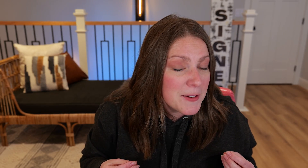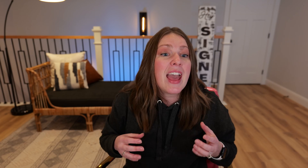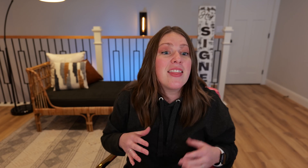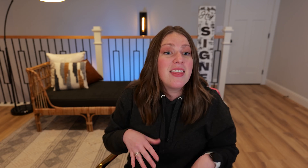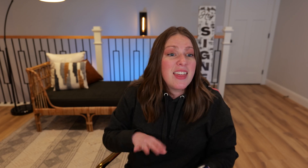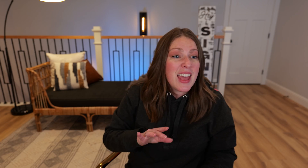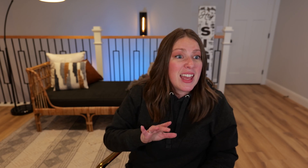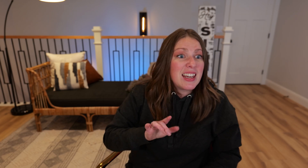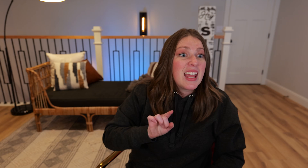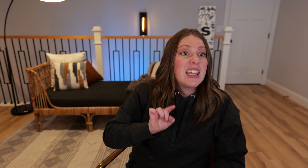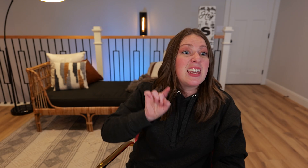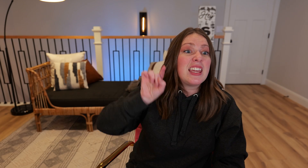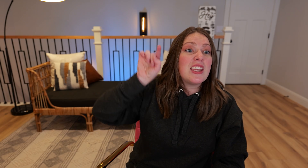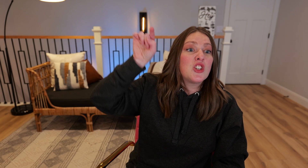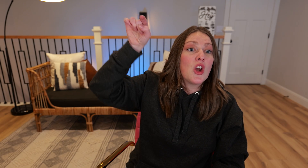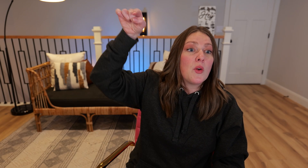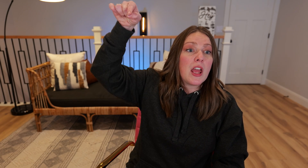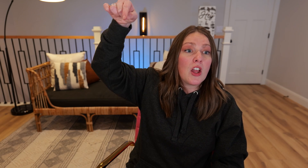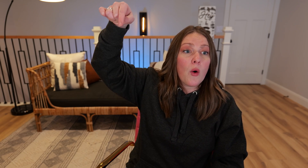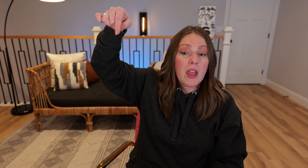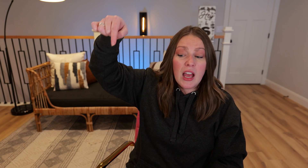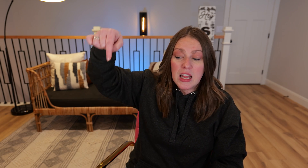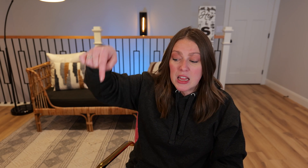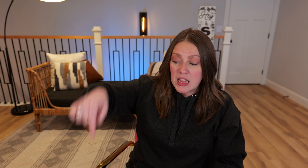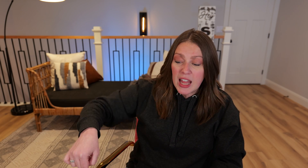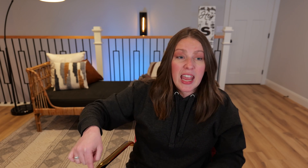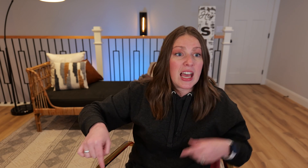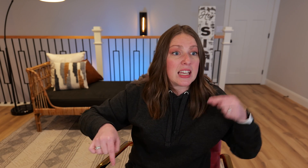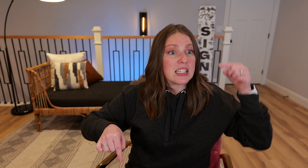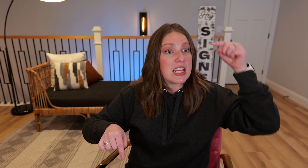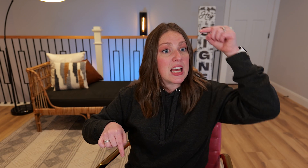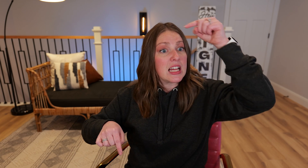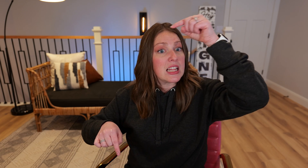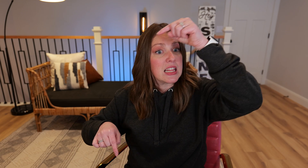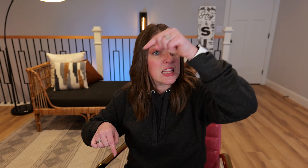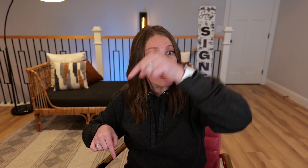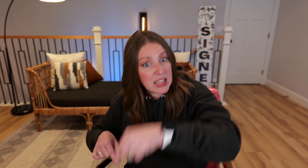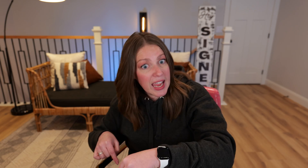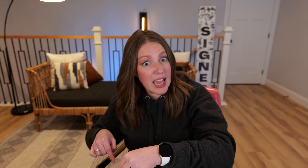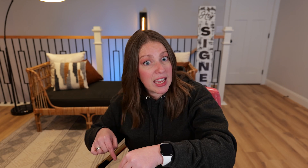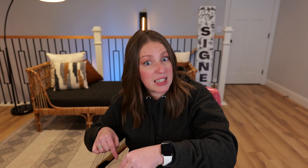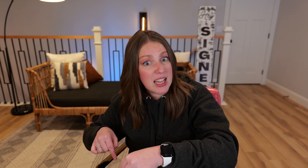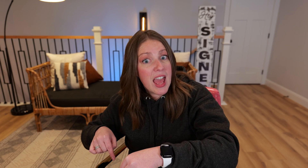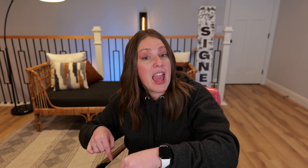And then he showed it going land, land.